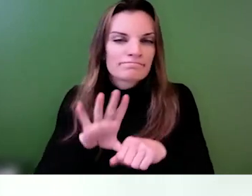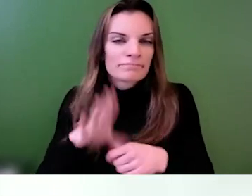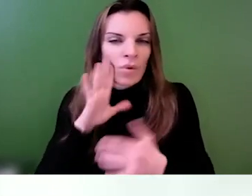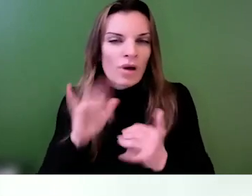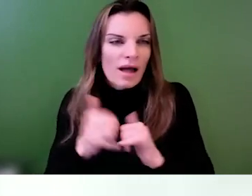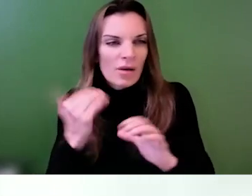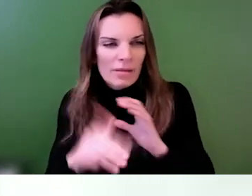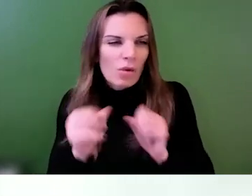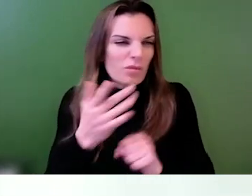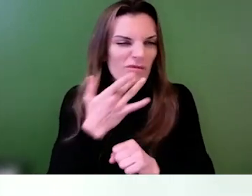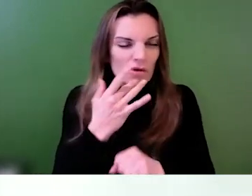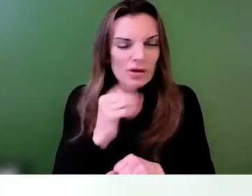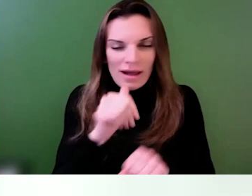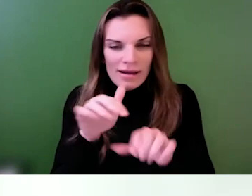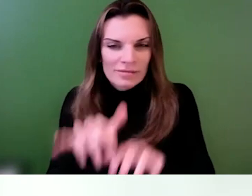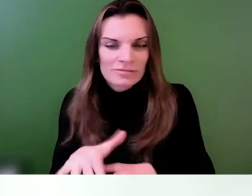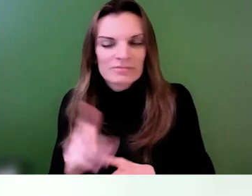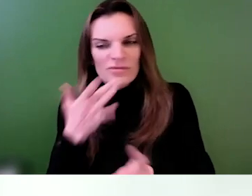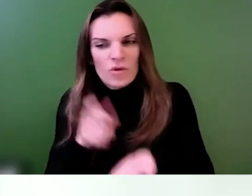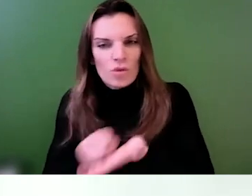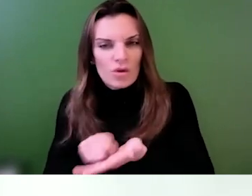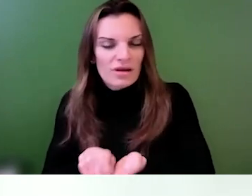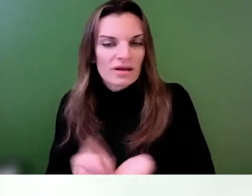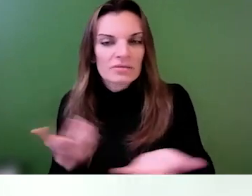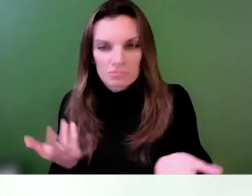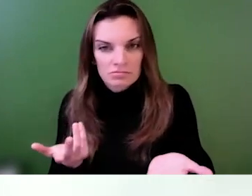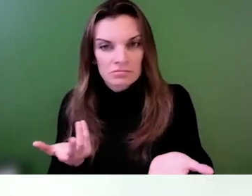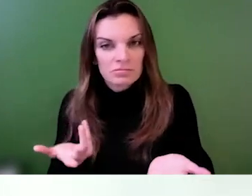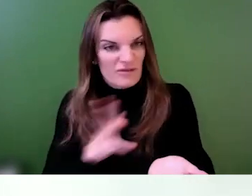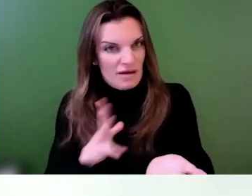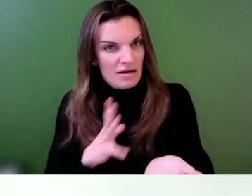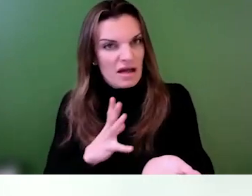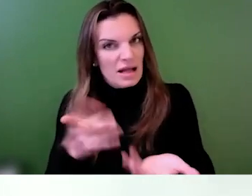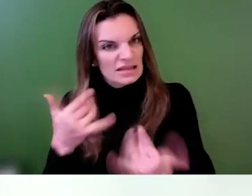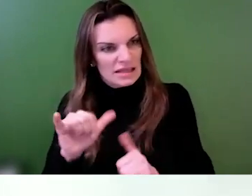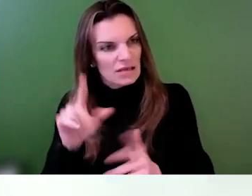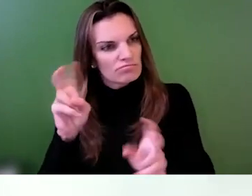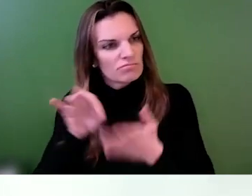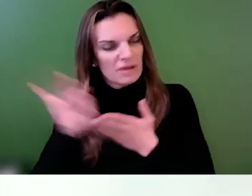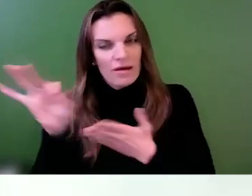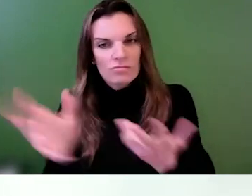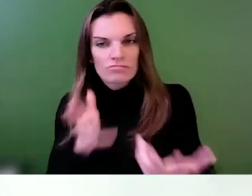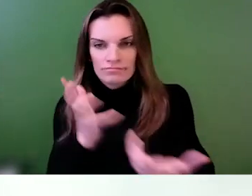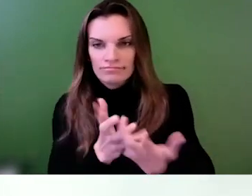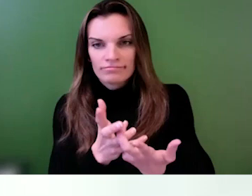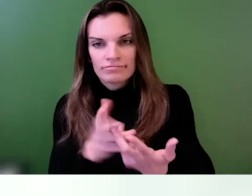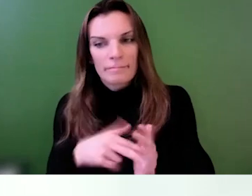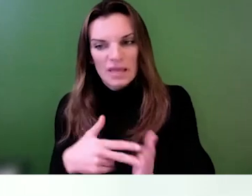they would rather write a handwritten note on a post it. That would still accommodate Amy